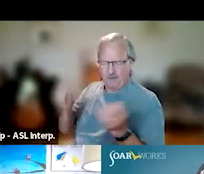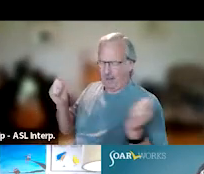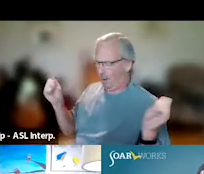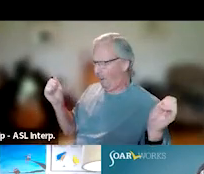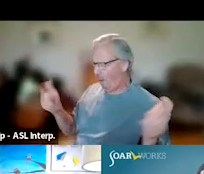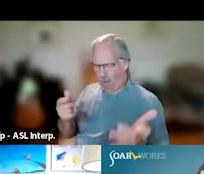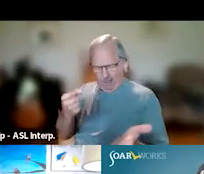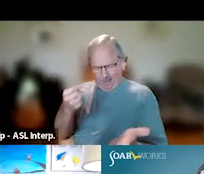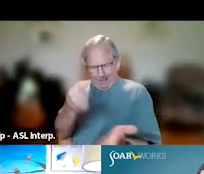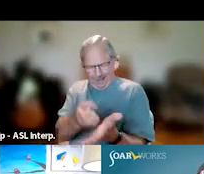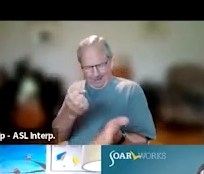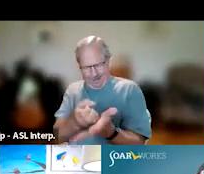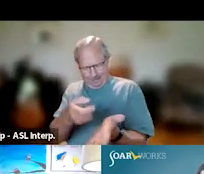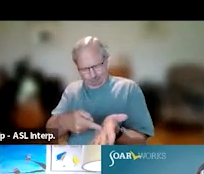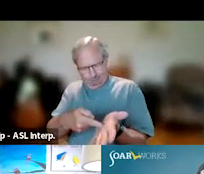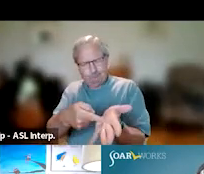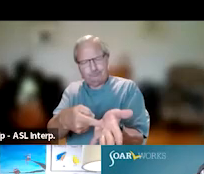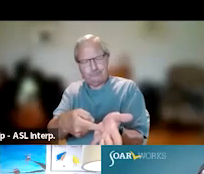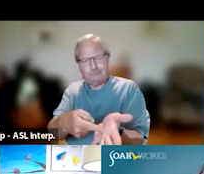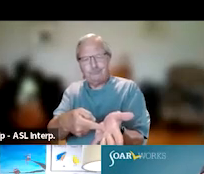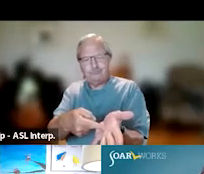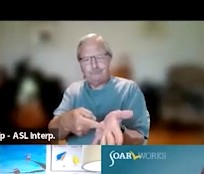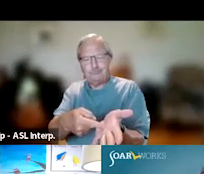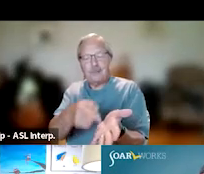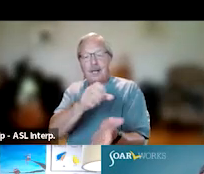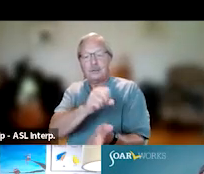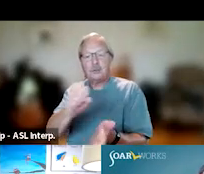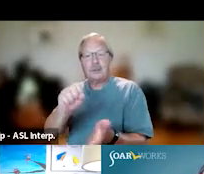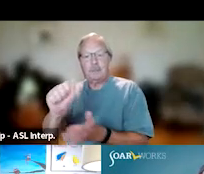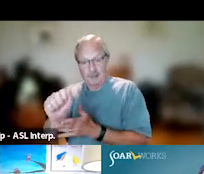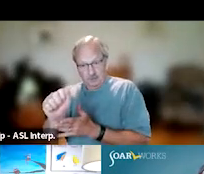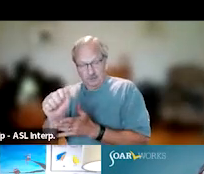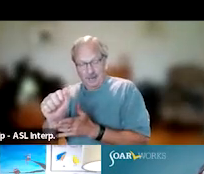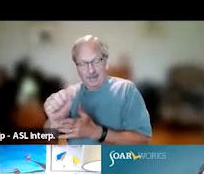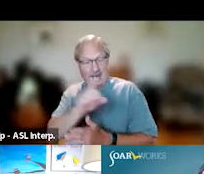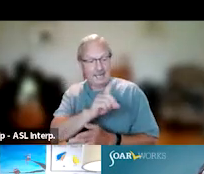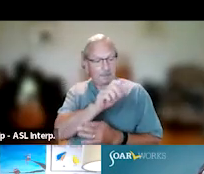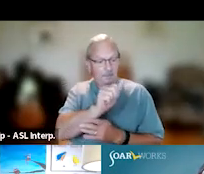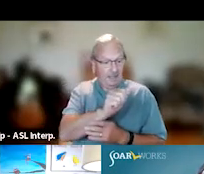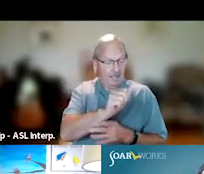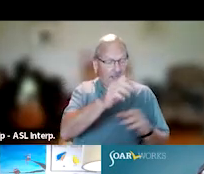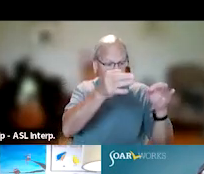we can to show the Social Security Administration and the Disability Determination Services that in fact